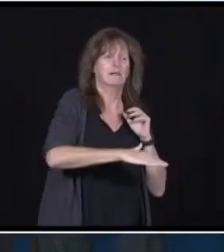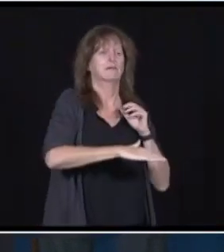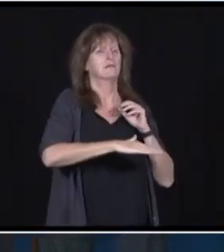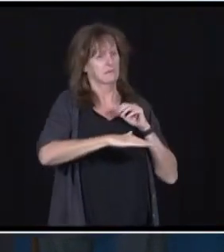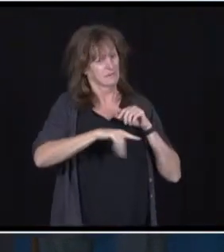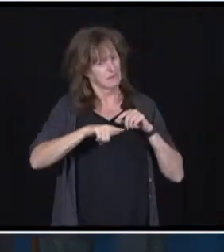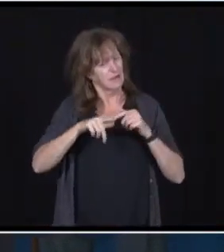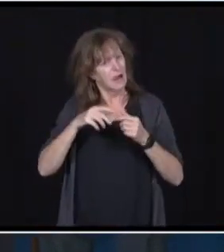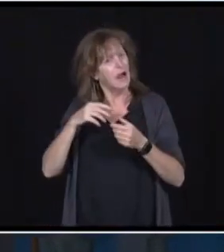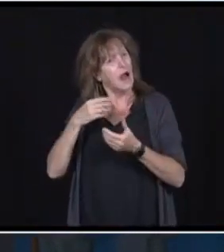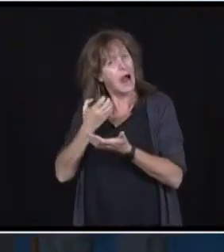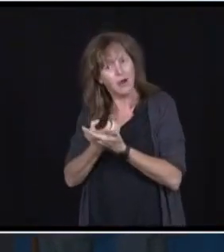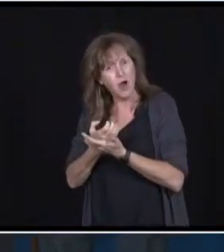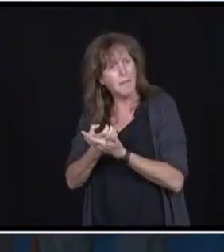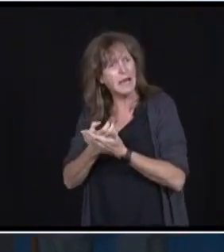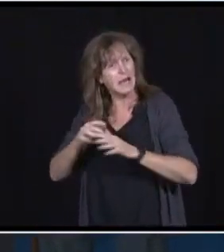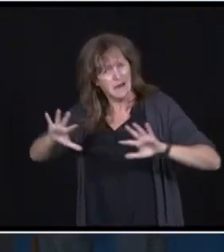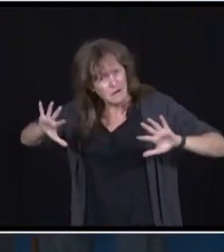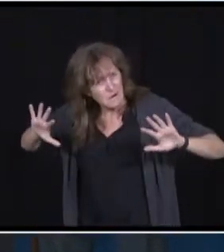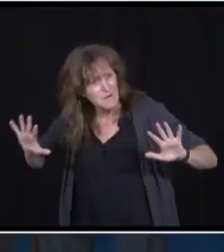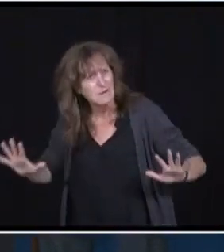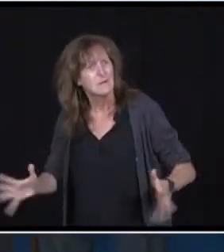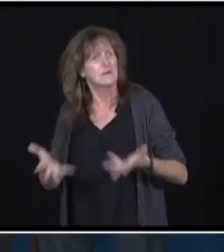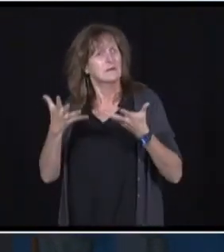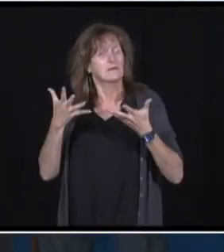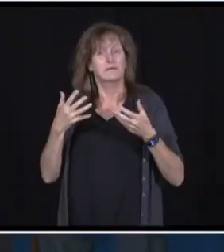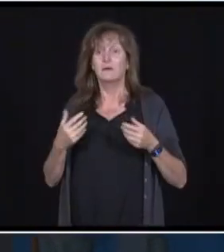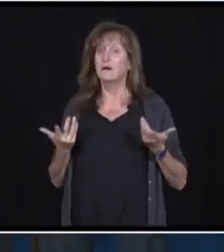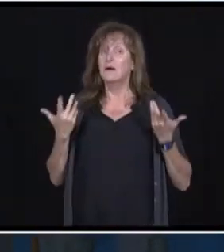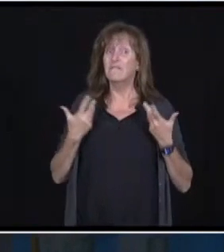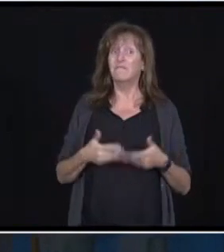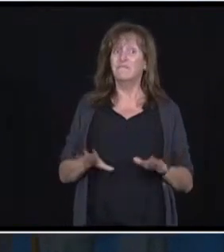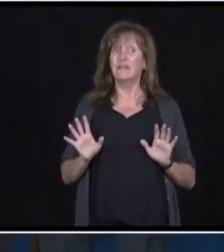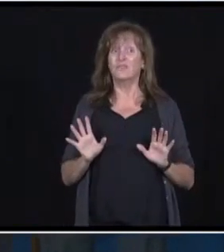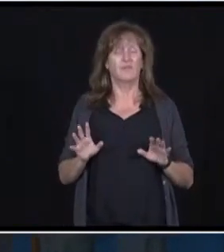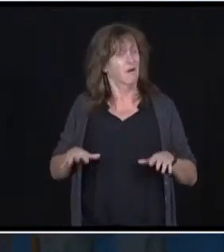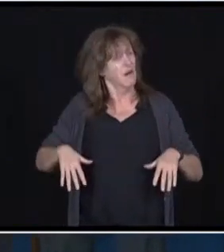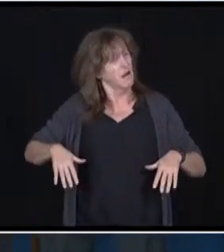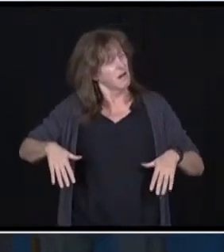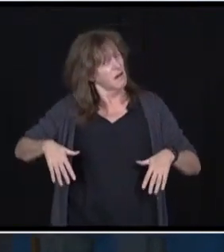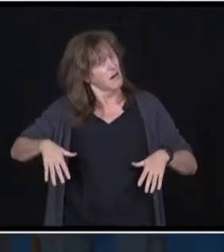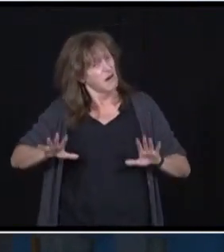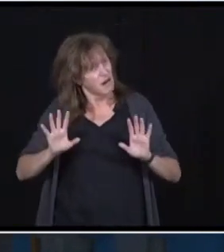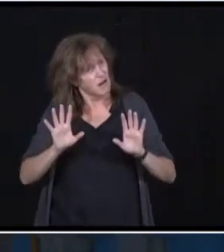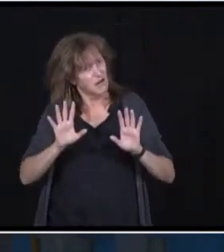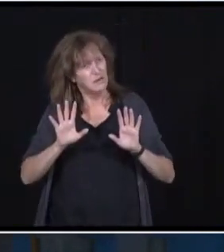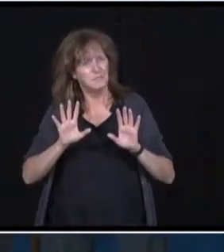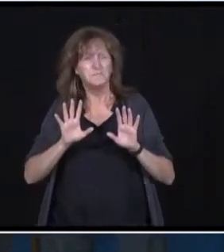flatten the curve in safely and gradually reopen the economy again. But this crisis is far from over.